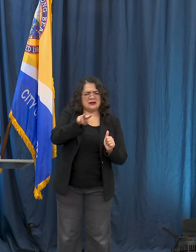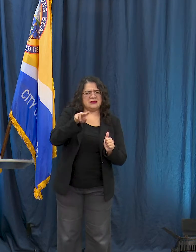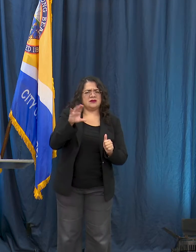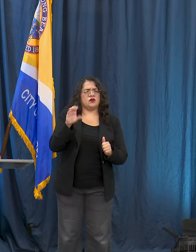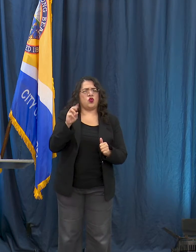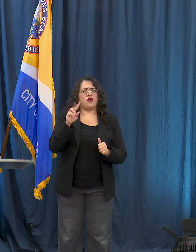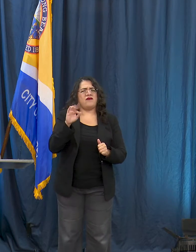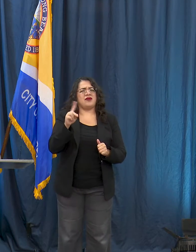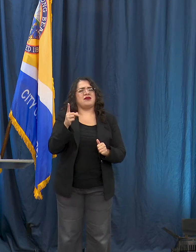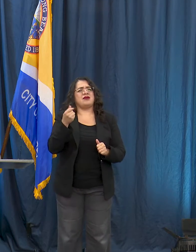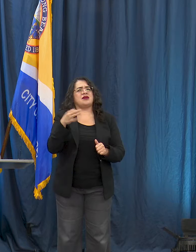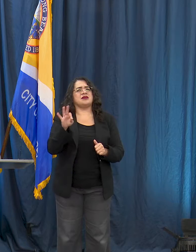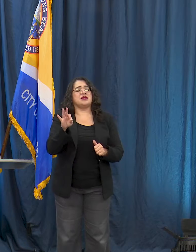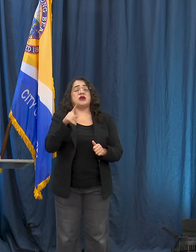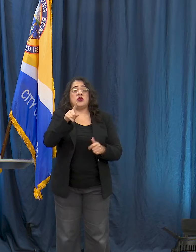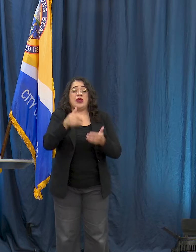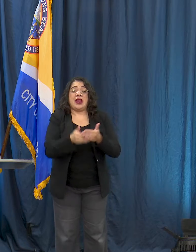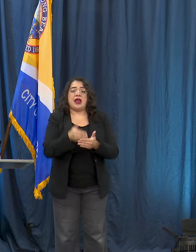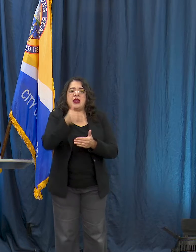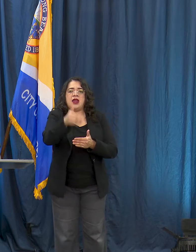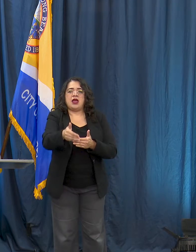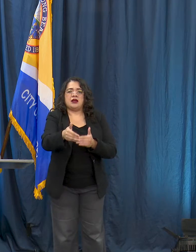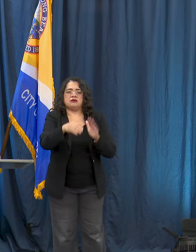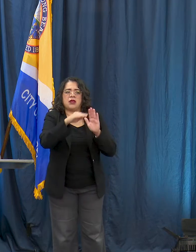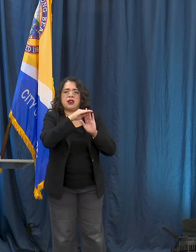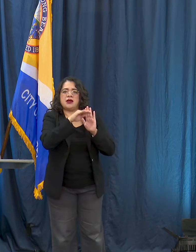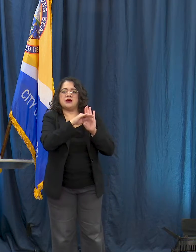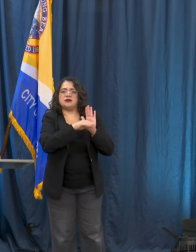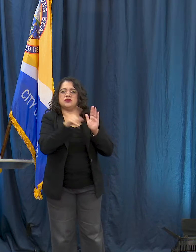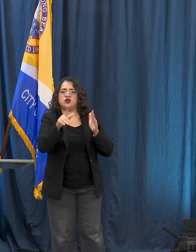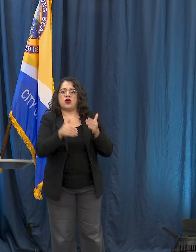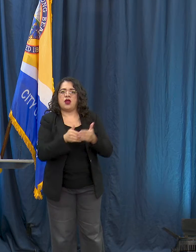you are next on the list, per the state. If you are not in one of these areas